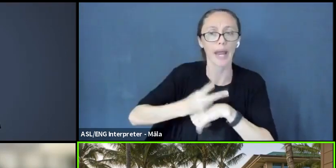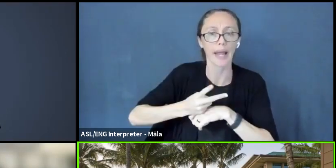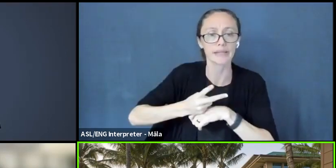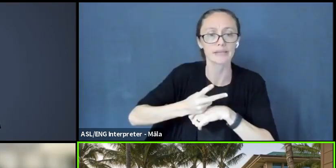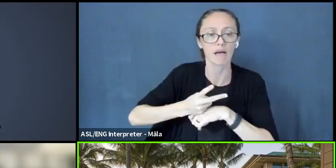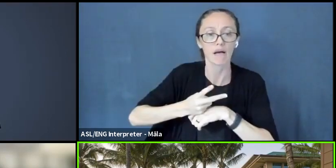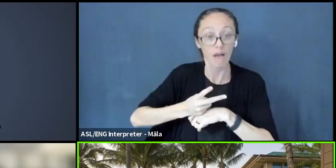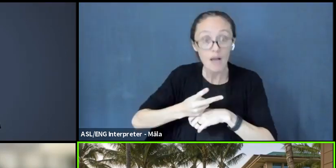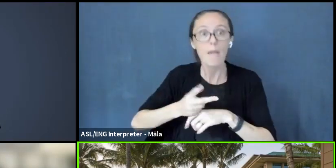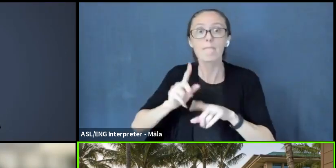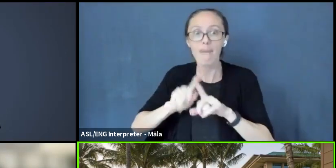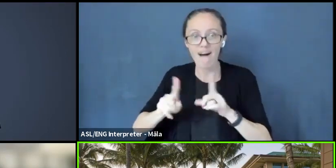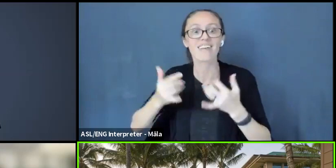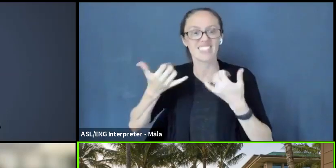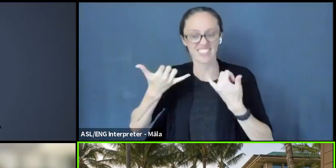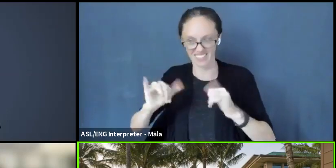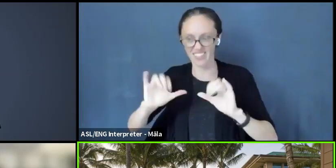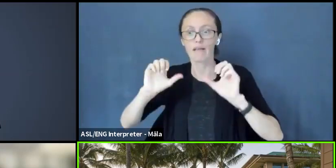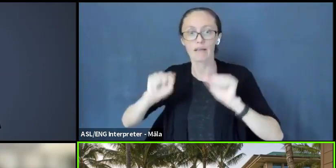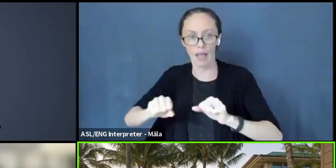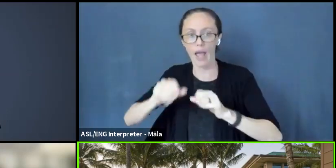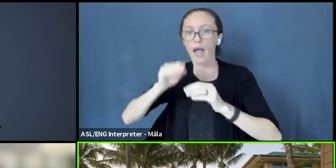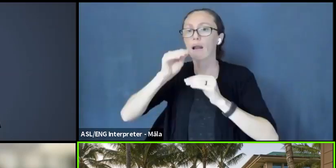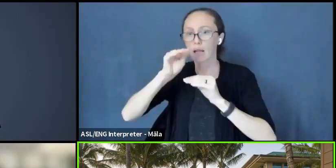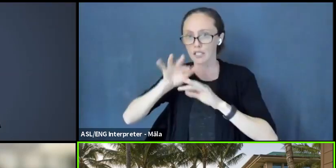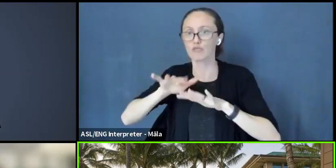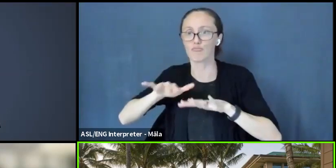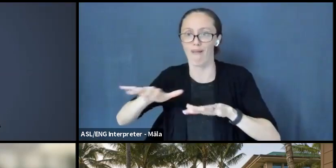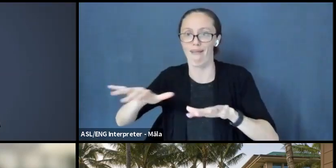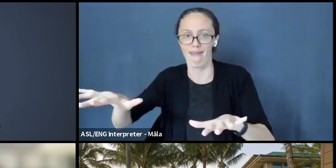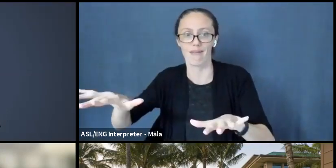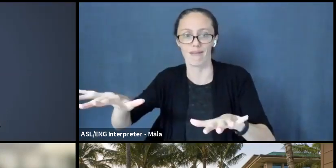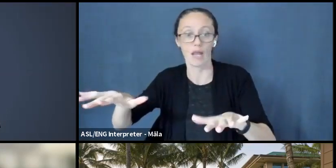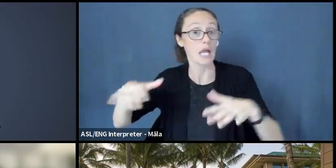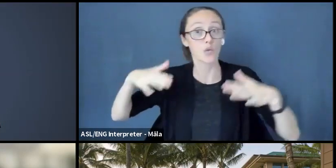before you actually get your first symptom. That is the challenge.